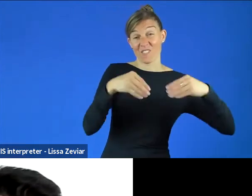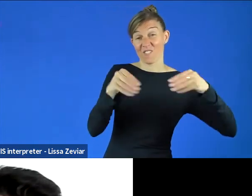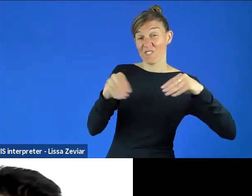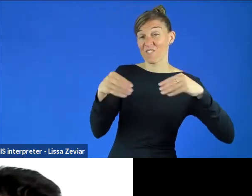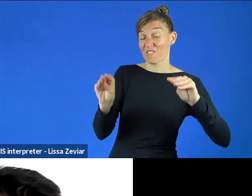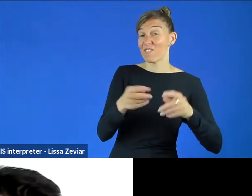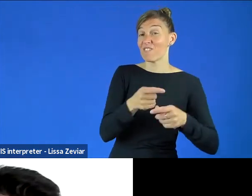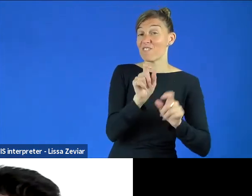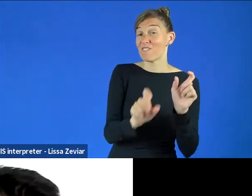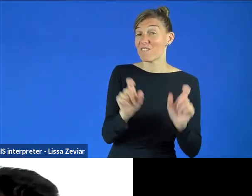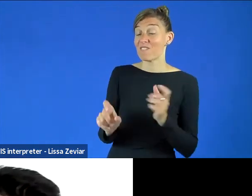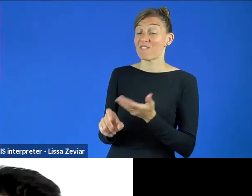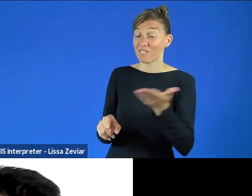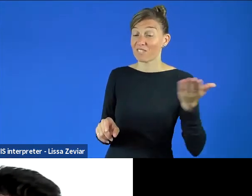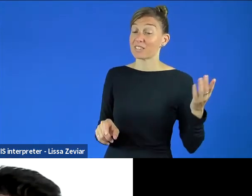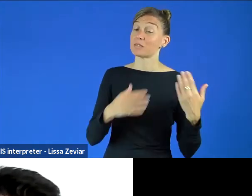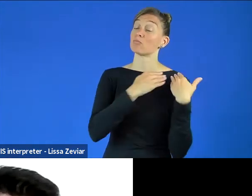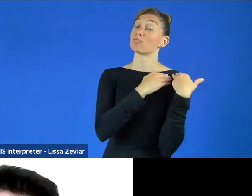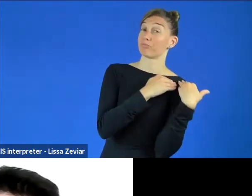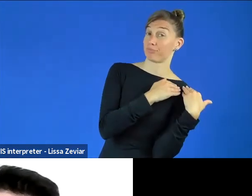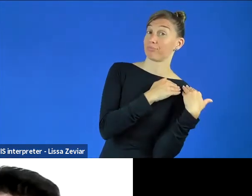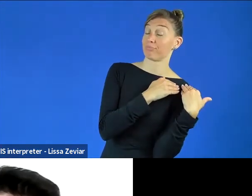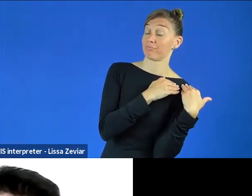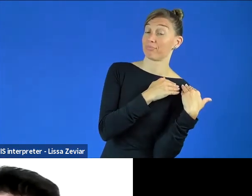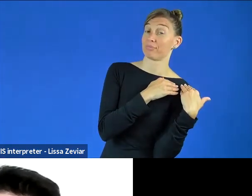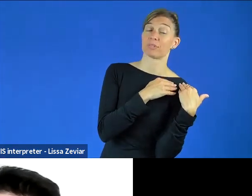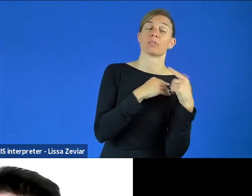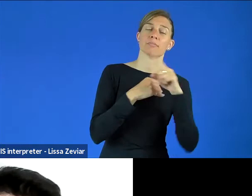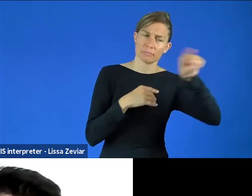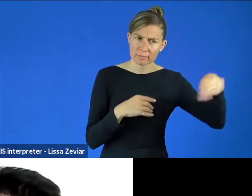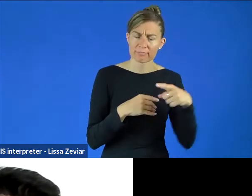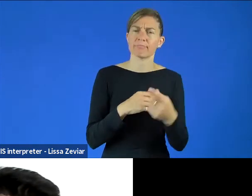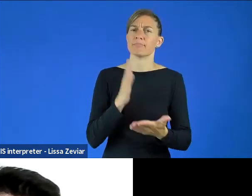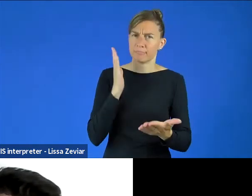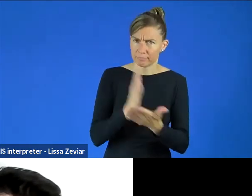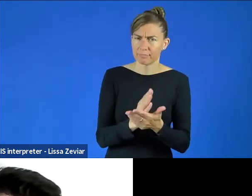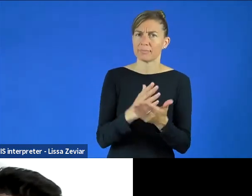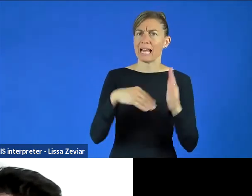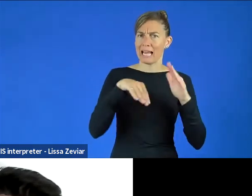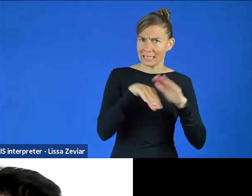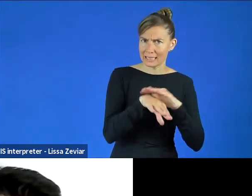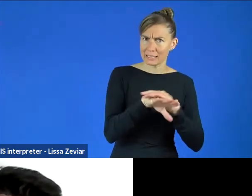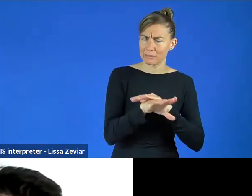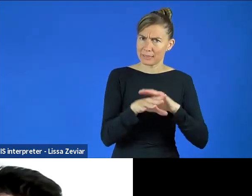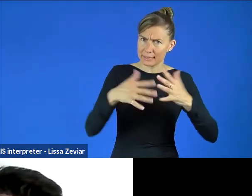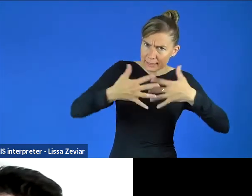to make sure that accessibility actually happens. This is not just a legislative process,